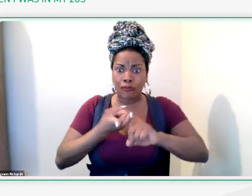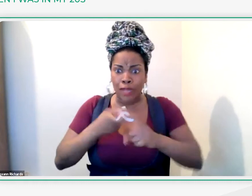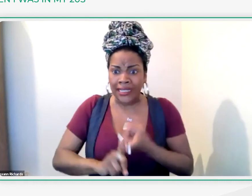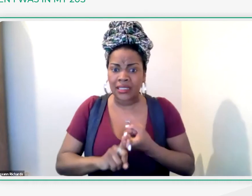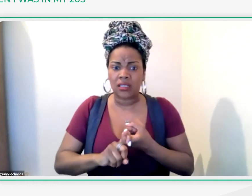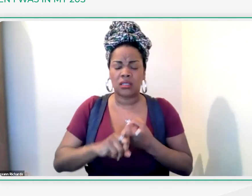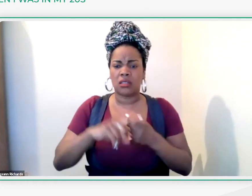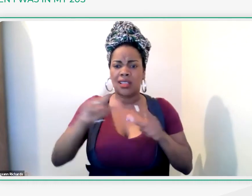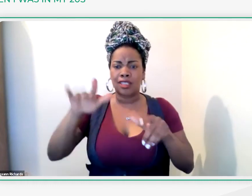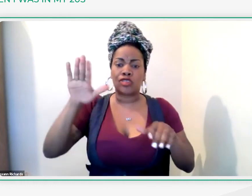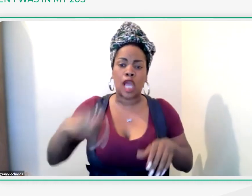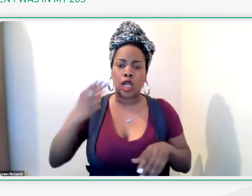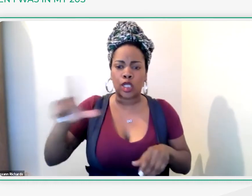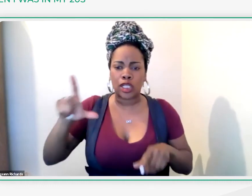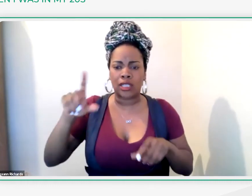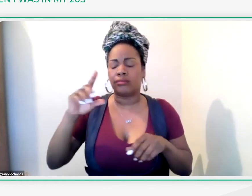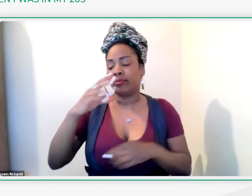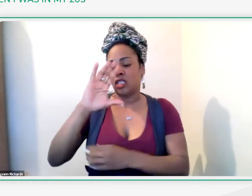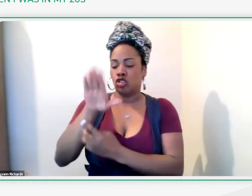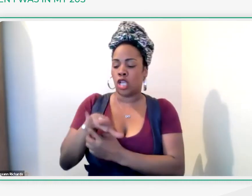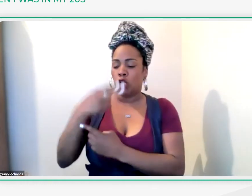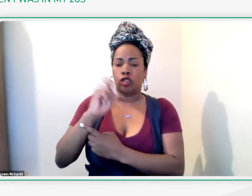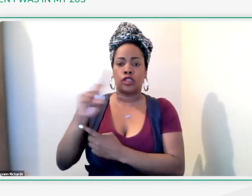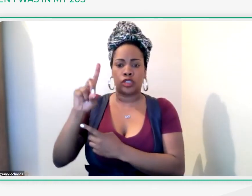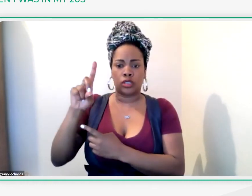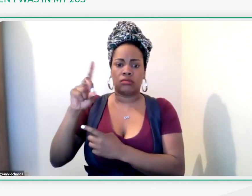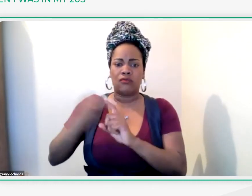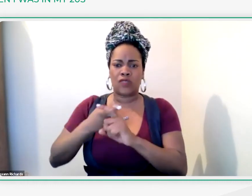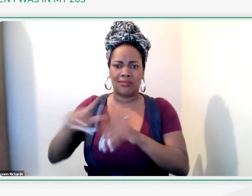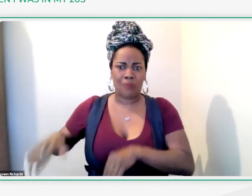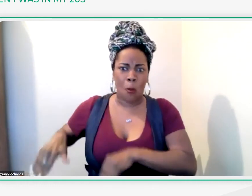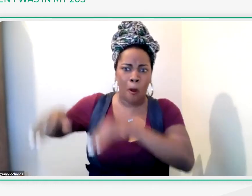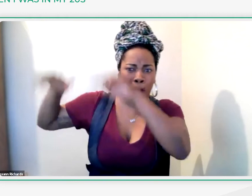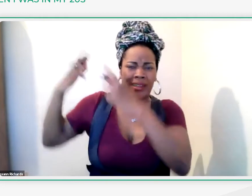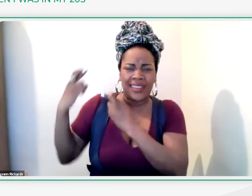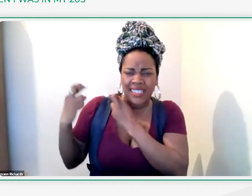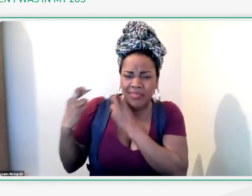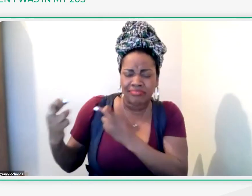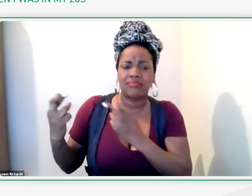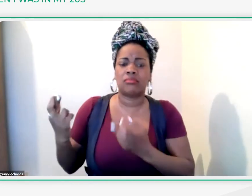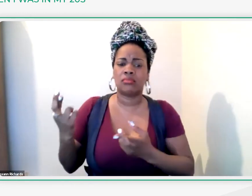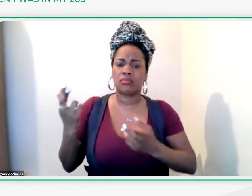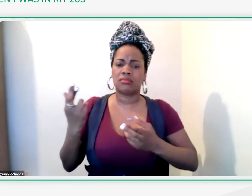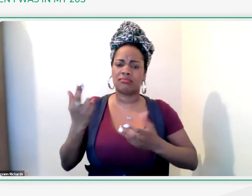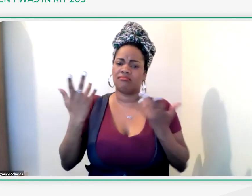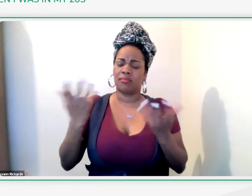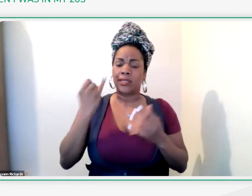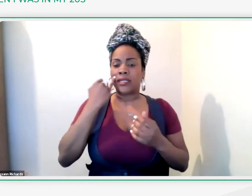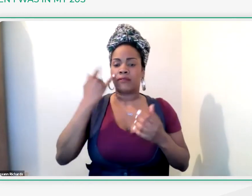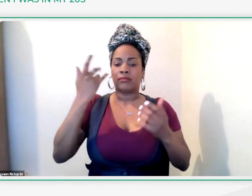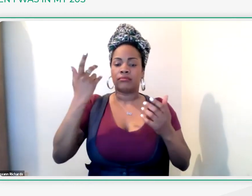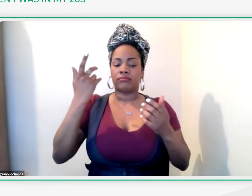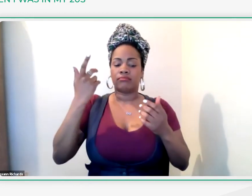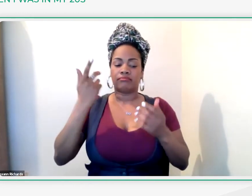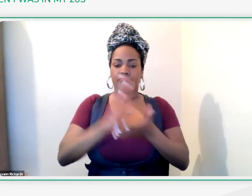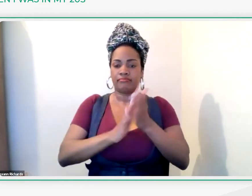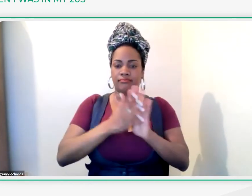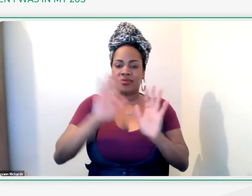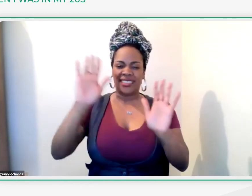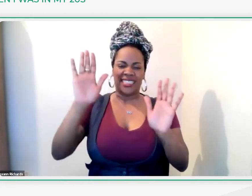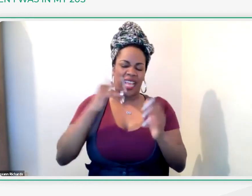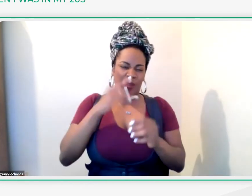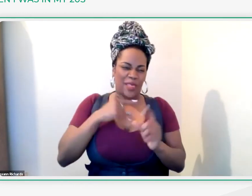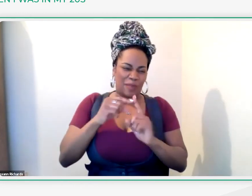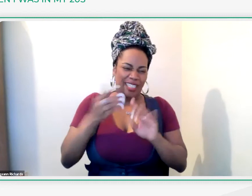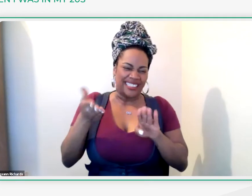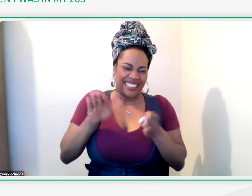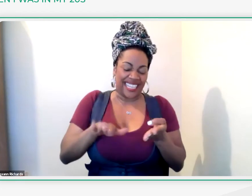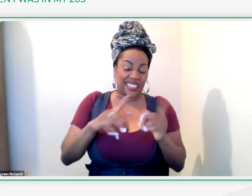Or if you have cousins, little childhood friends that you grew up with, or godchildren,